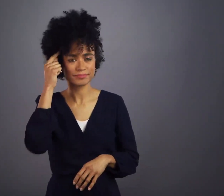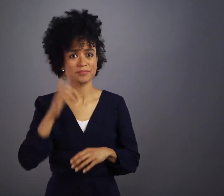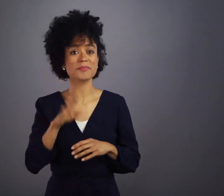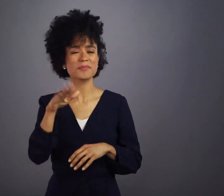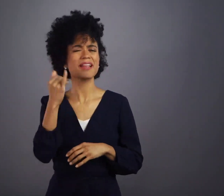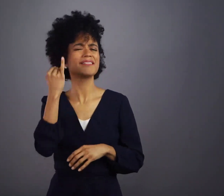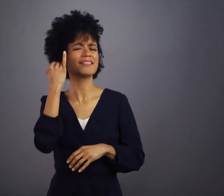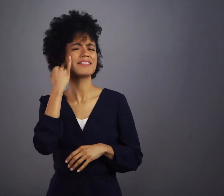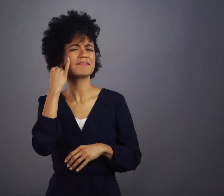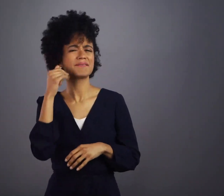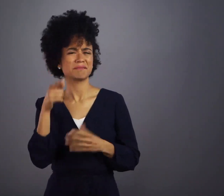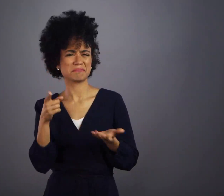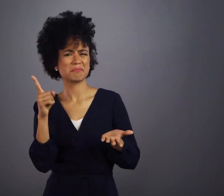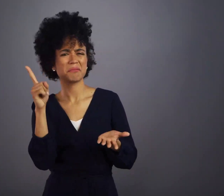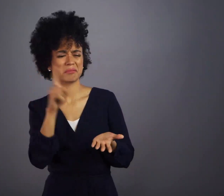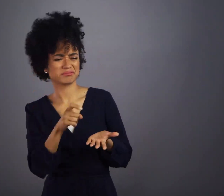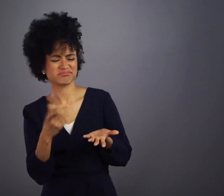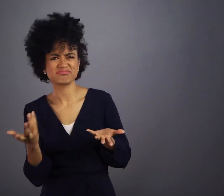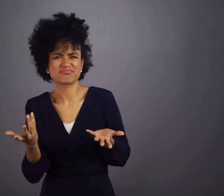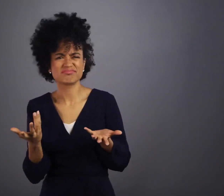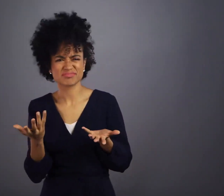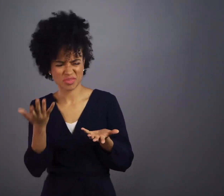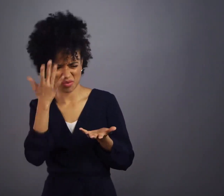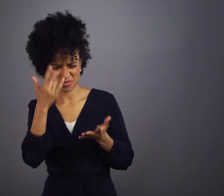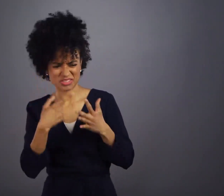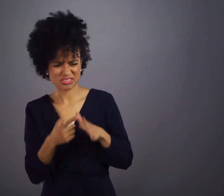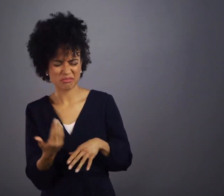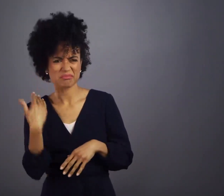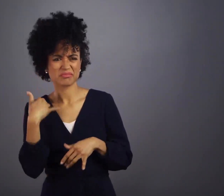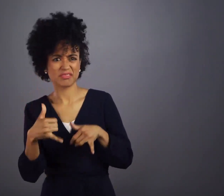If you ask him why he started on that last bender,